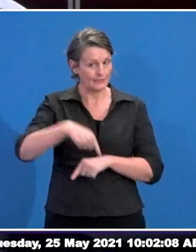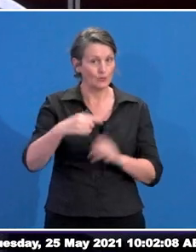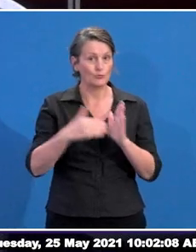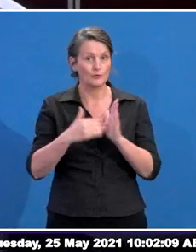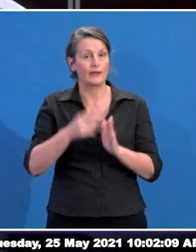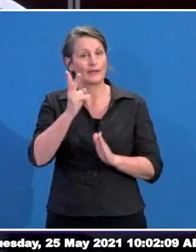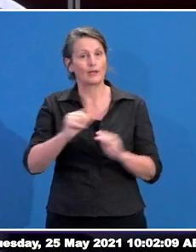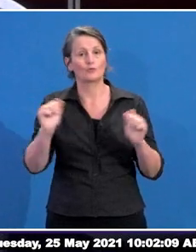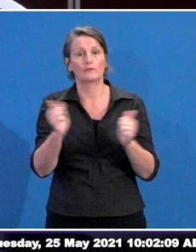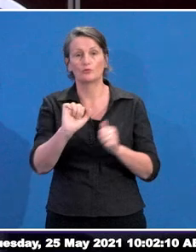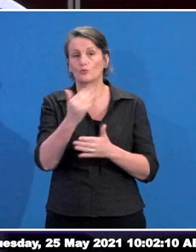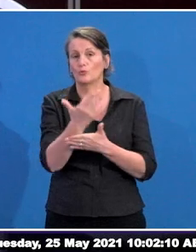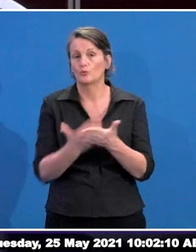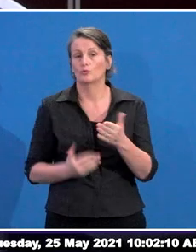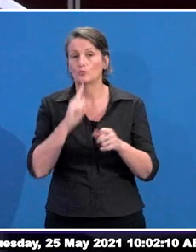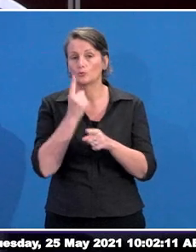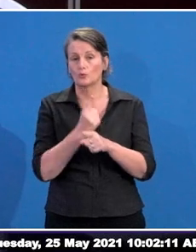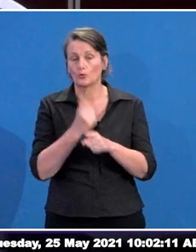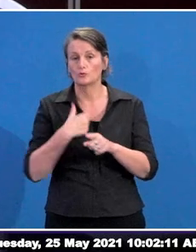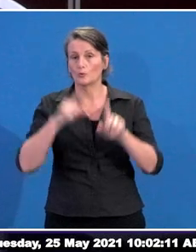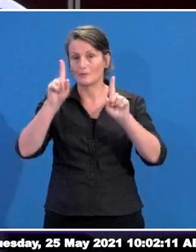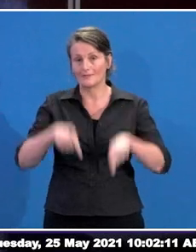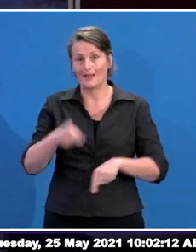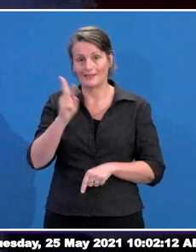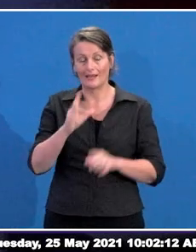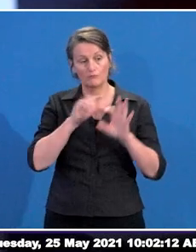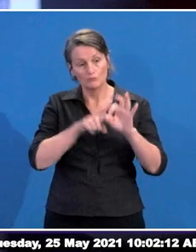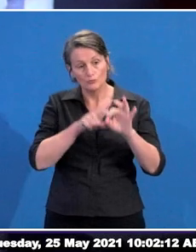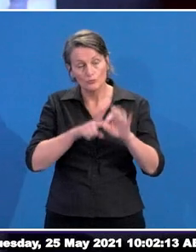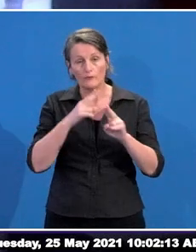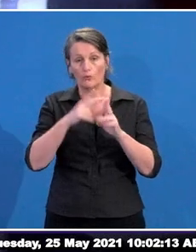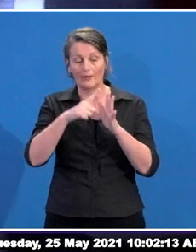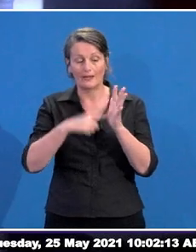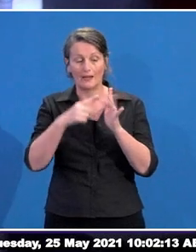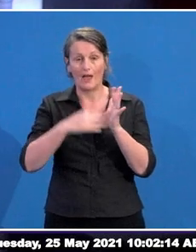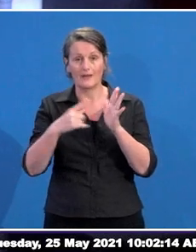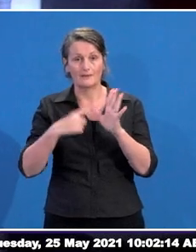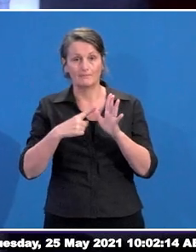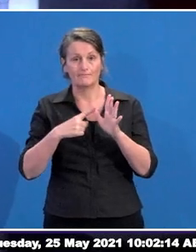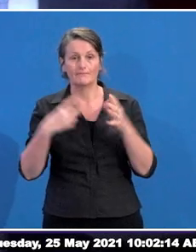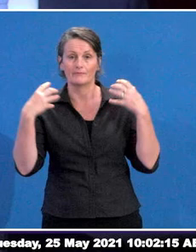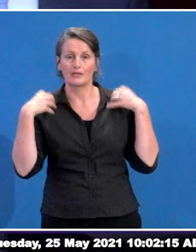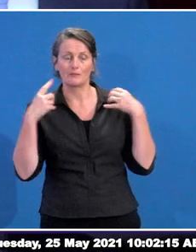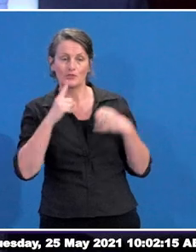this morning, so we will start again with Eliza. Eliza, thank you very much for returning this morning. No worries. Good morning.